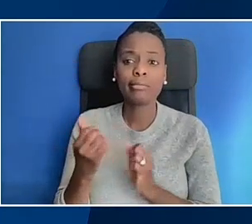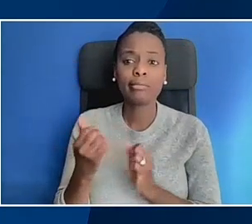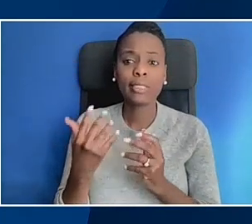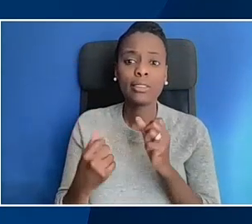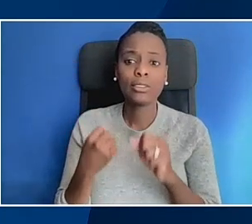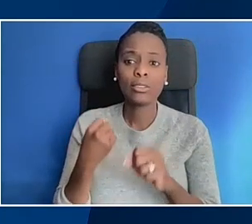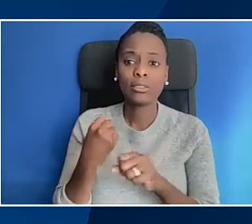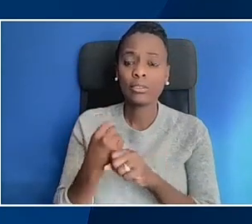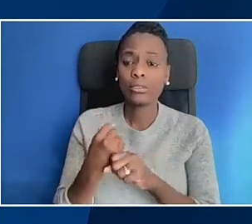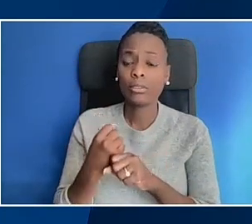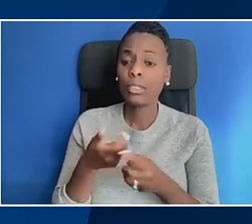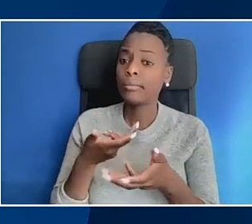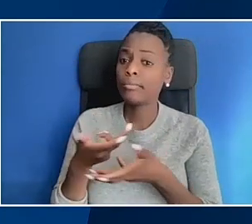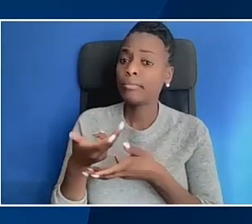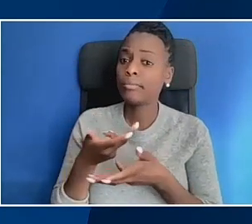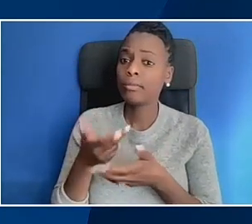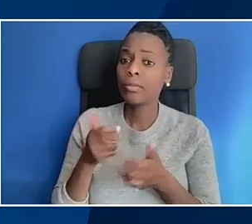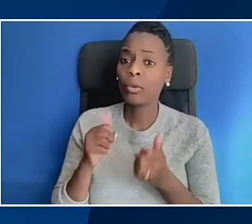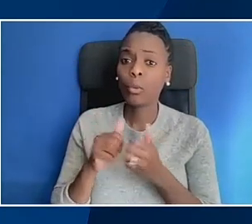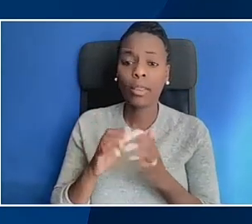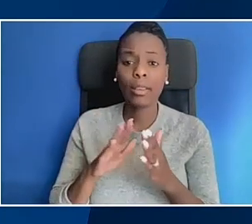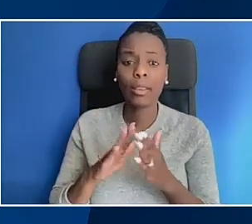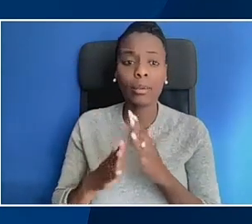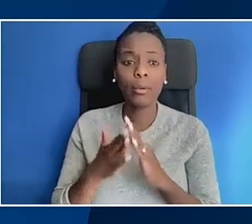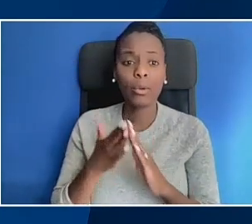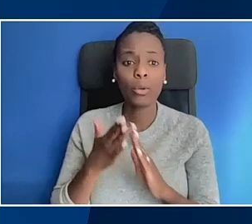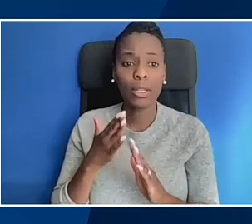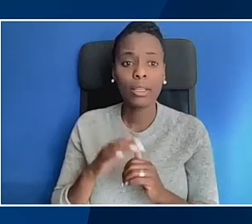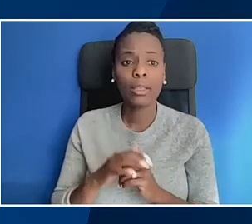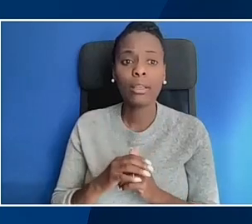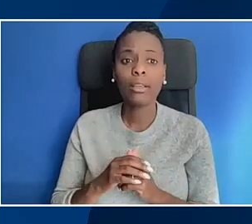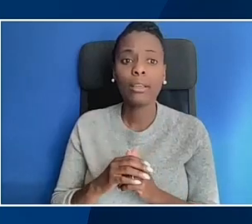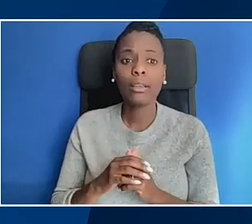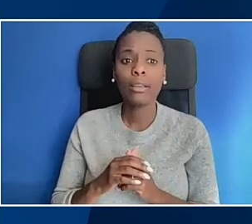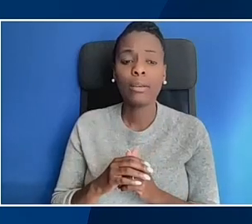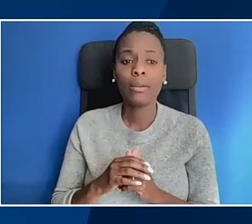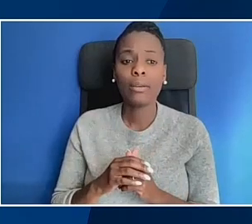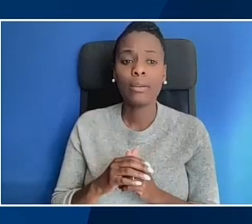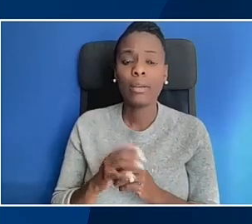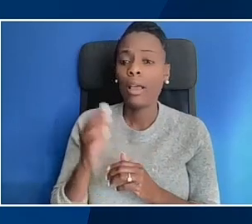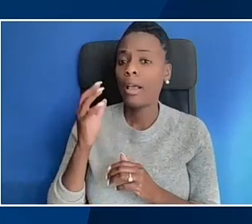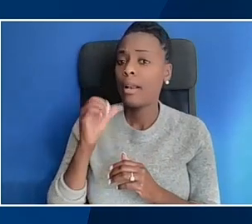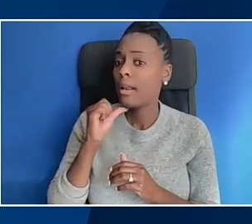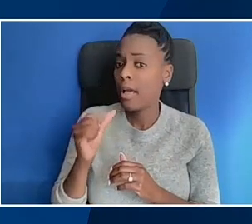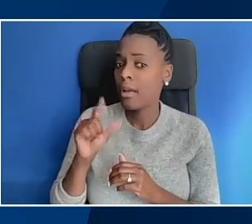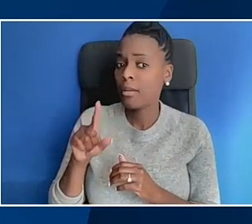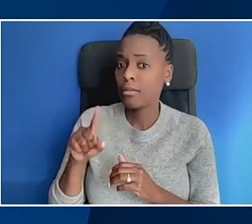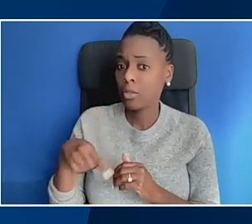community, and this is outside of the educators talking with employers in